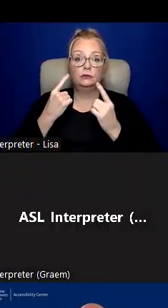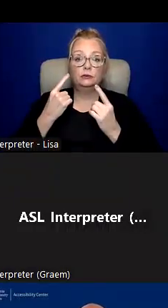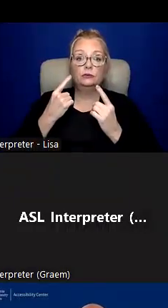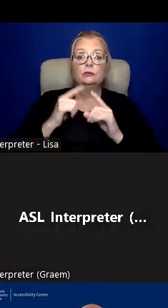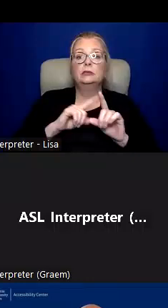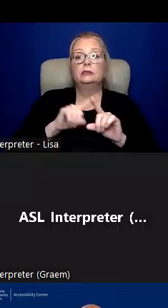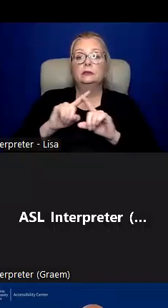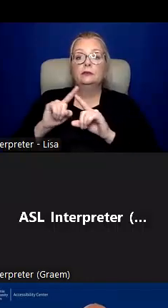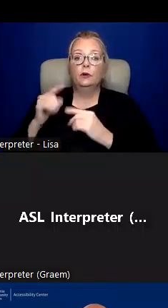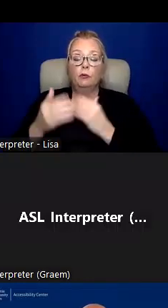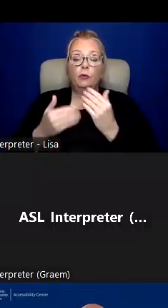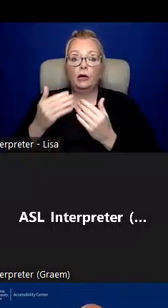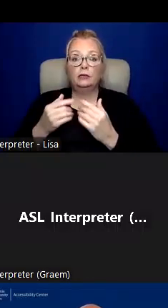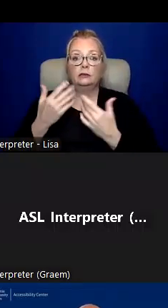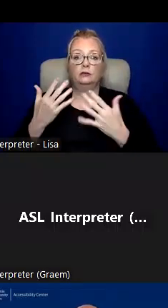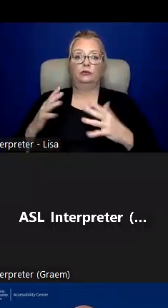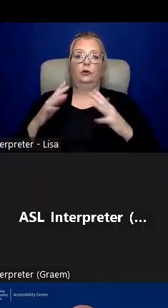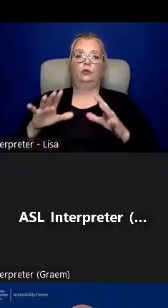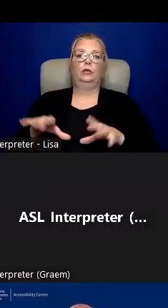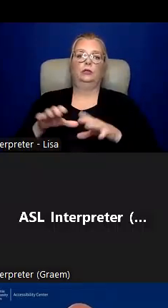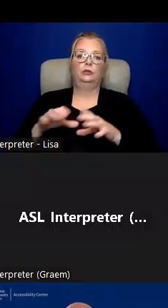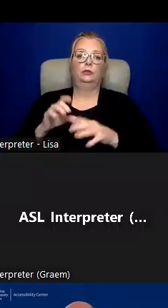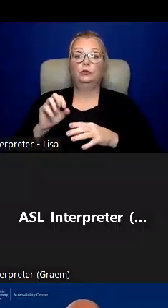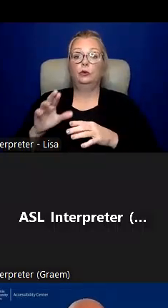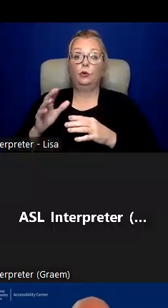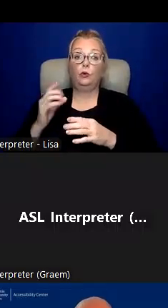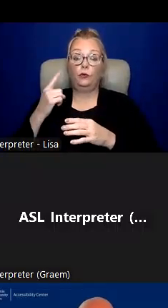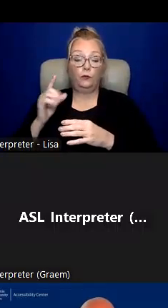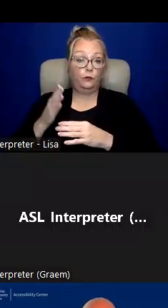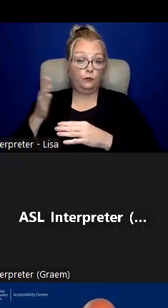that you're already doing or are planning to be doing.